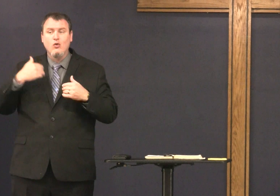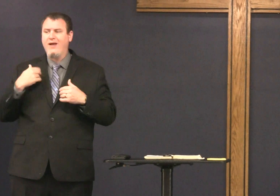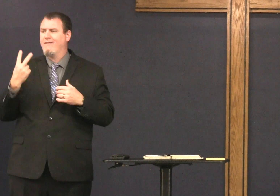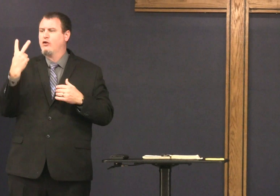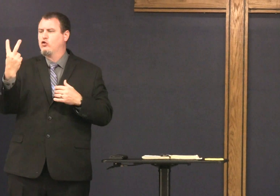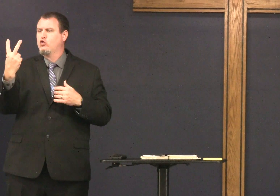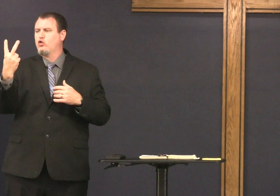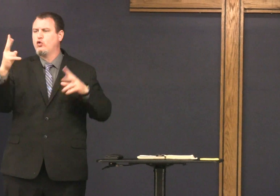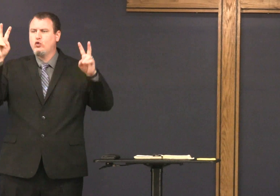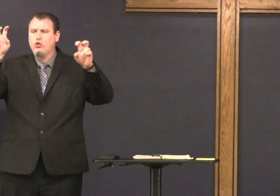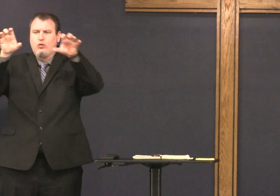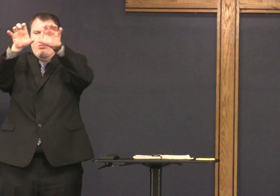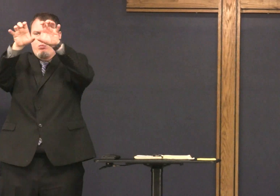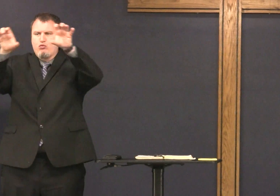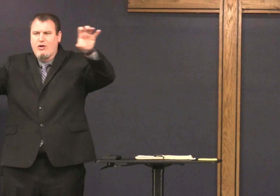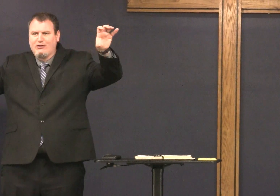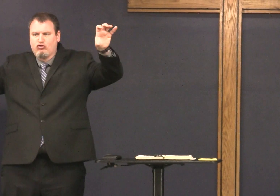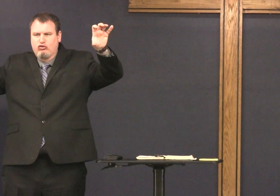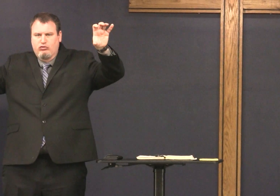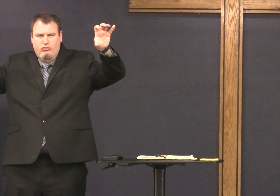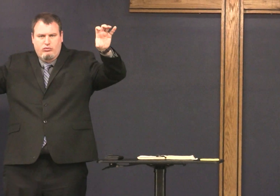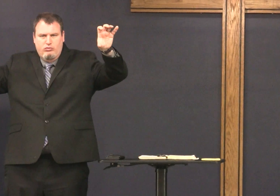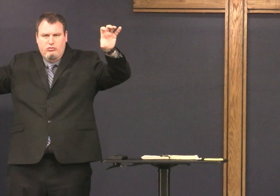the Jewish system of government had two branches